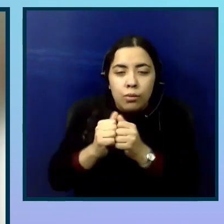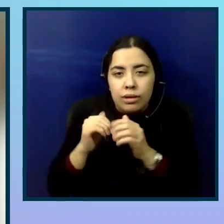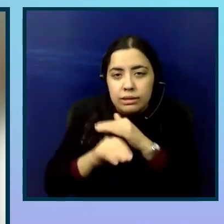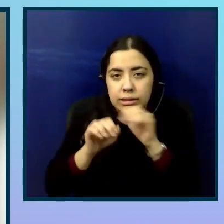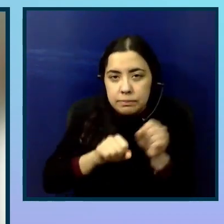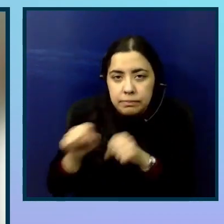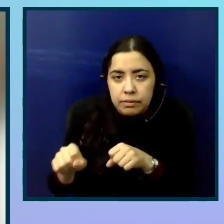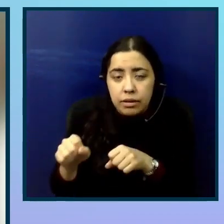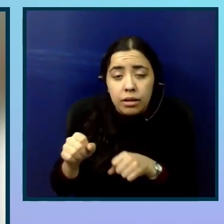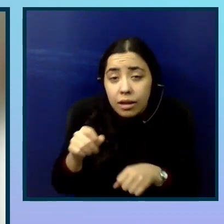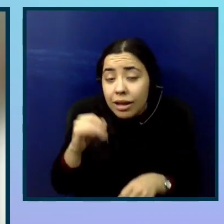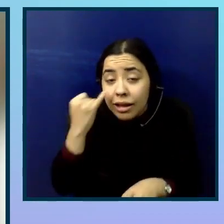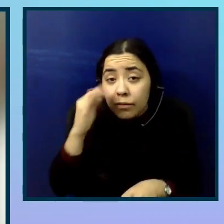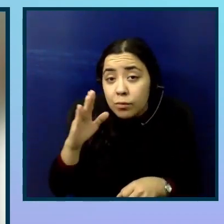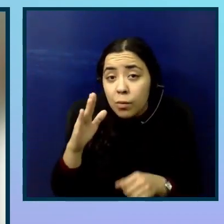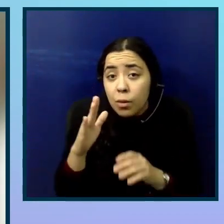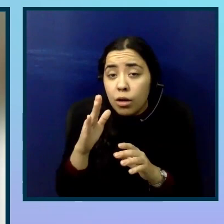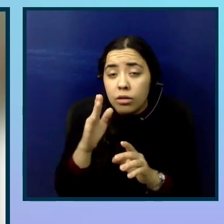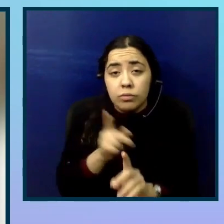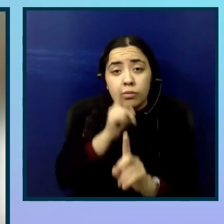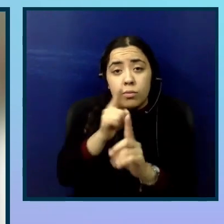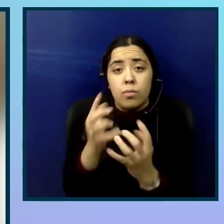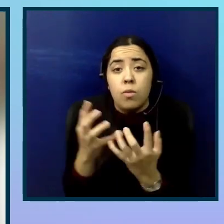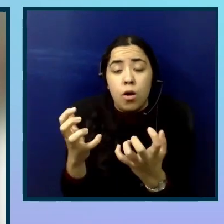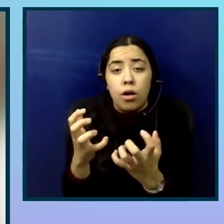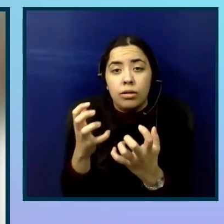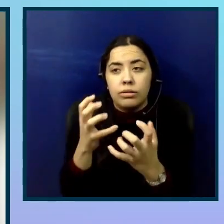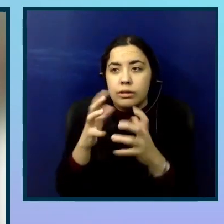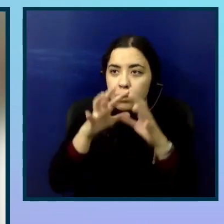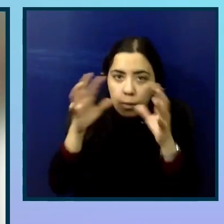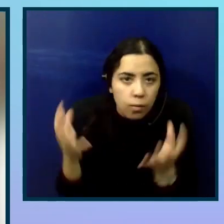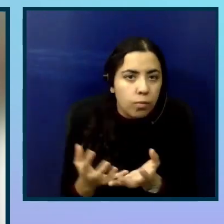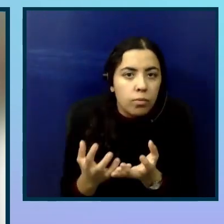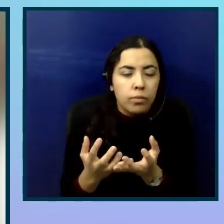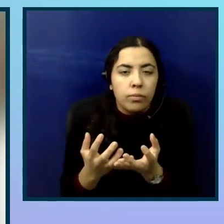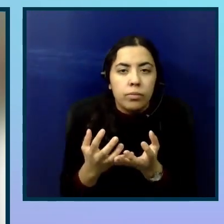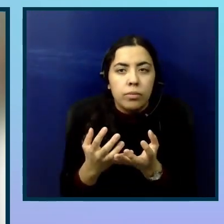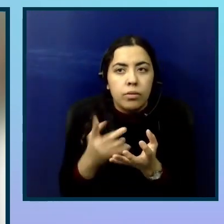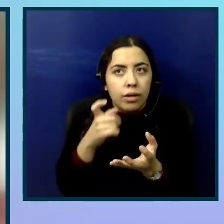if you have an international audience. It's fine talking about people from Europe